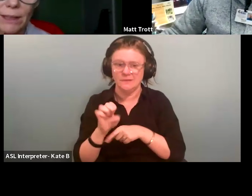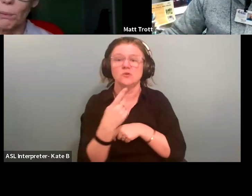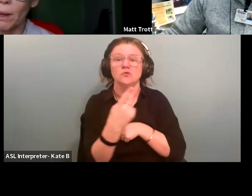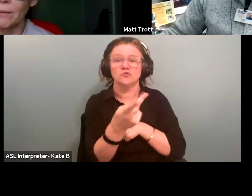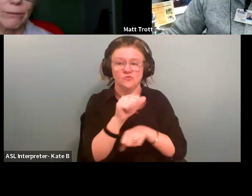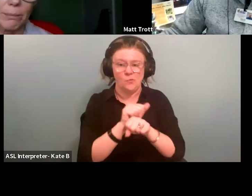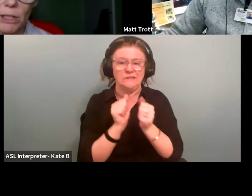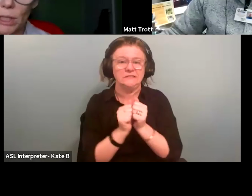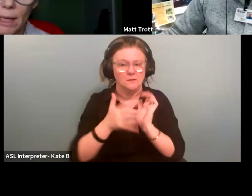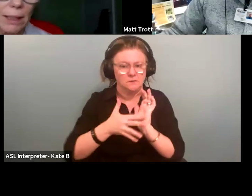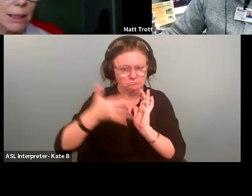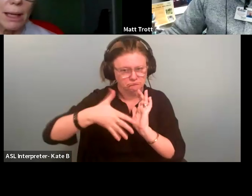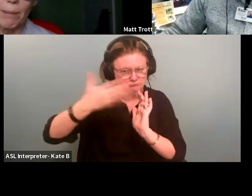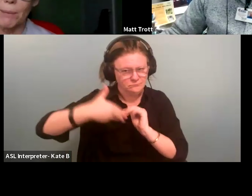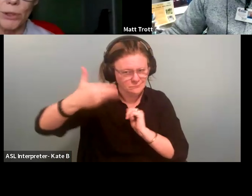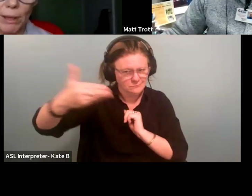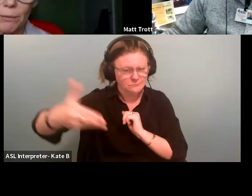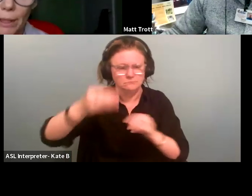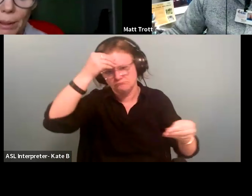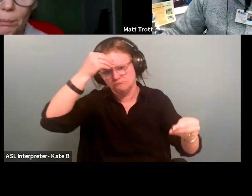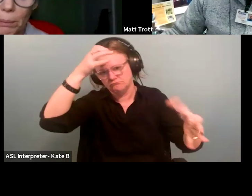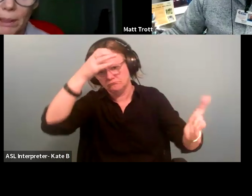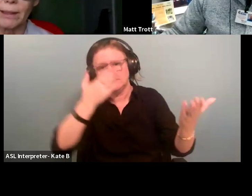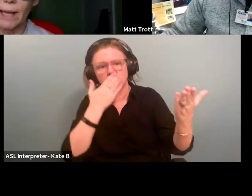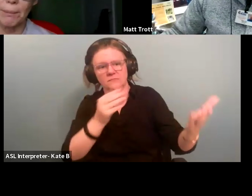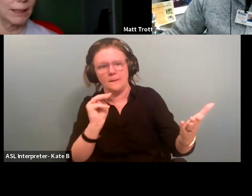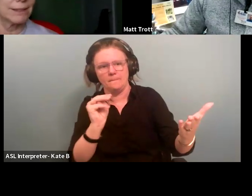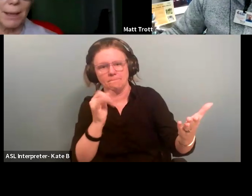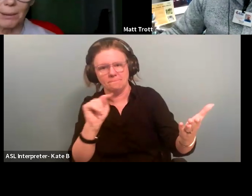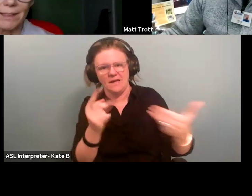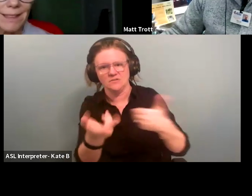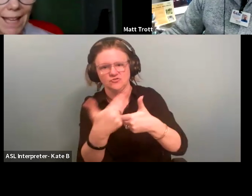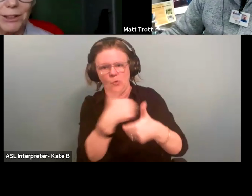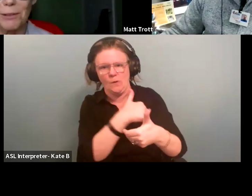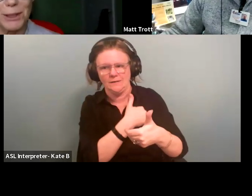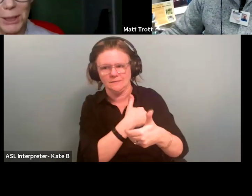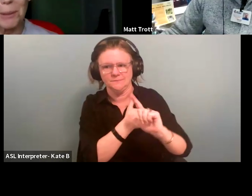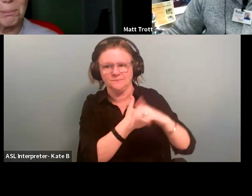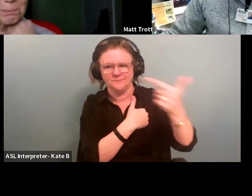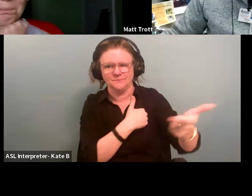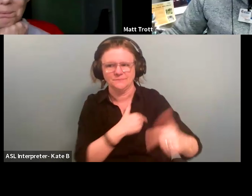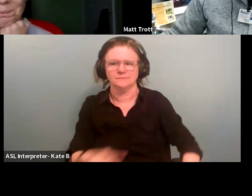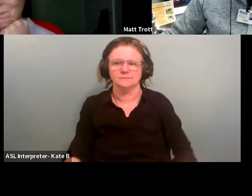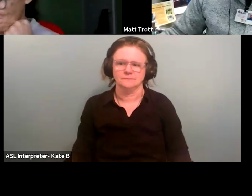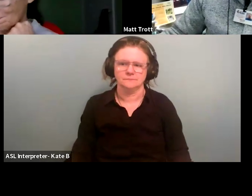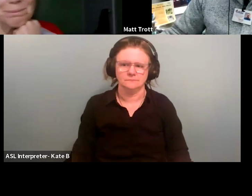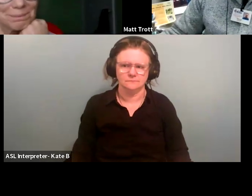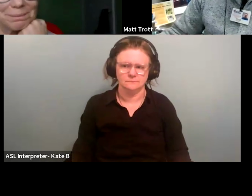And he's a wealth of information. And Matt, I'm so grateful that you're able to be here today. I'm going to hand it over to you.